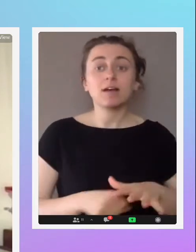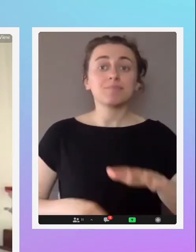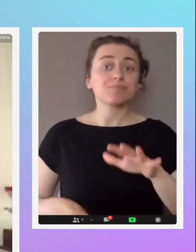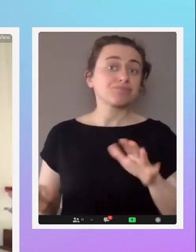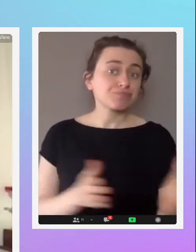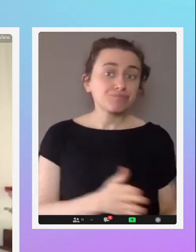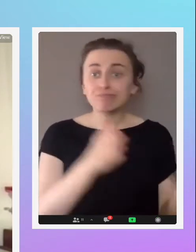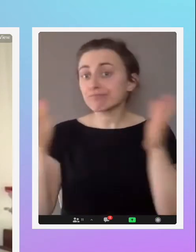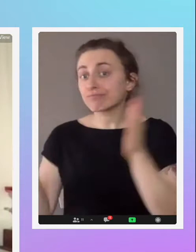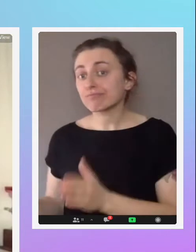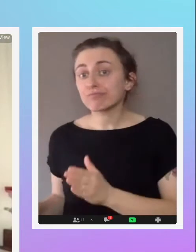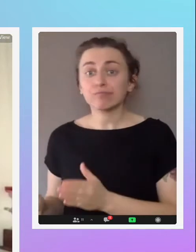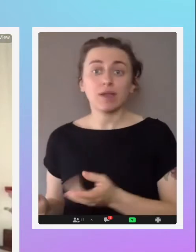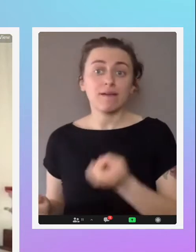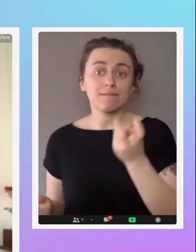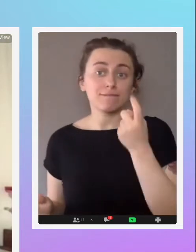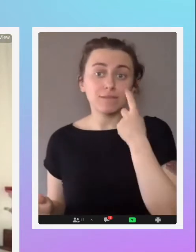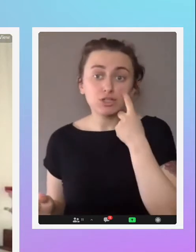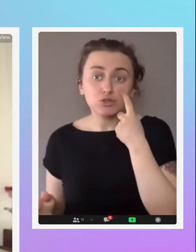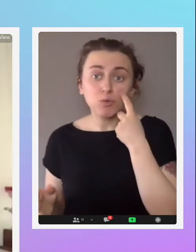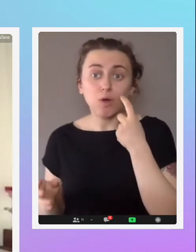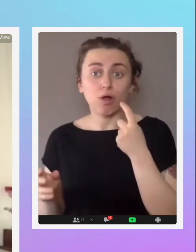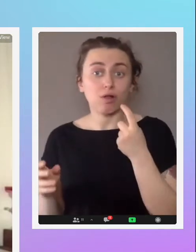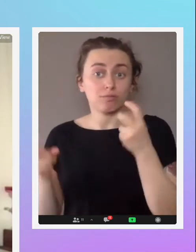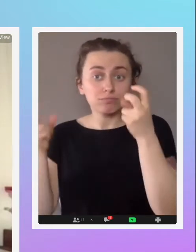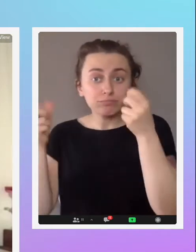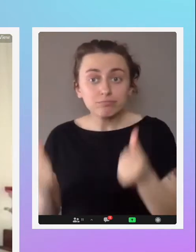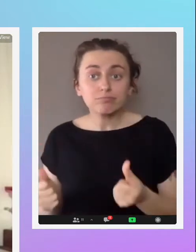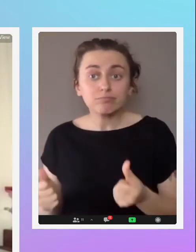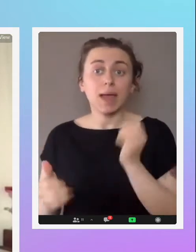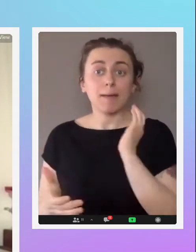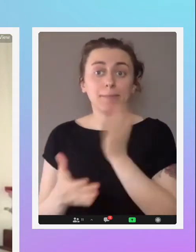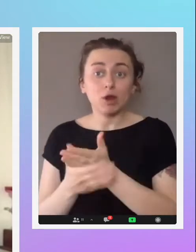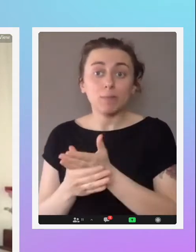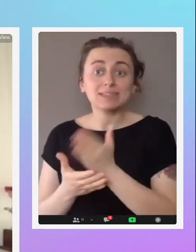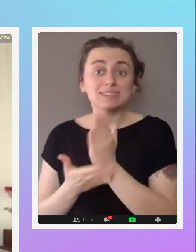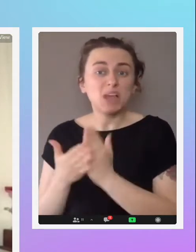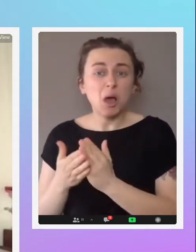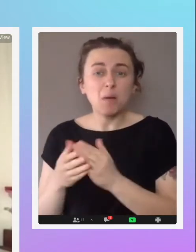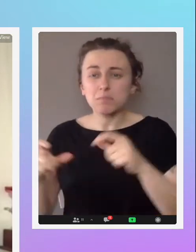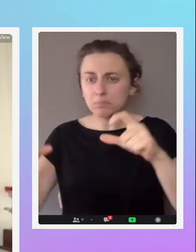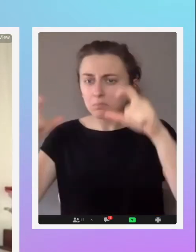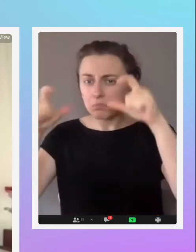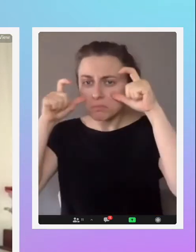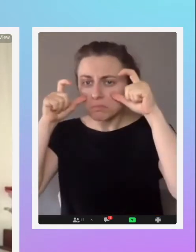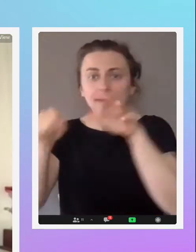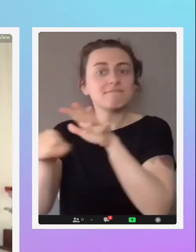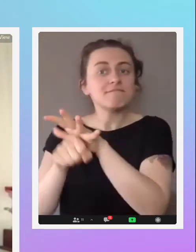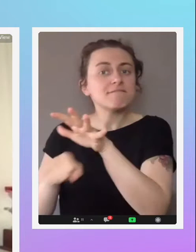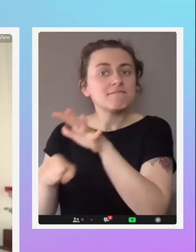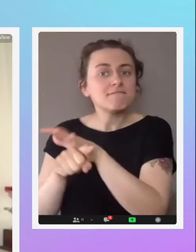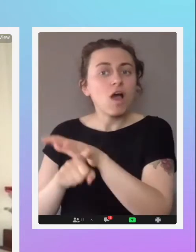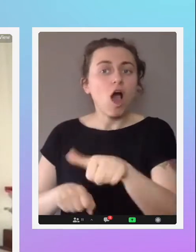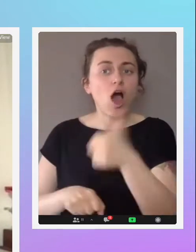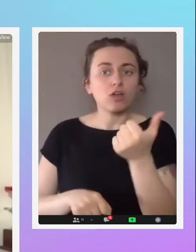or an improvement in contrast and others are blind and they require an alternative presentation